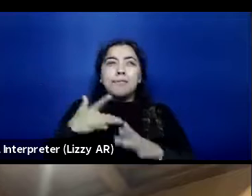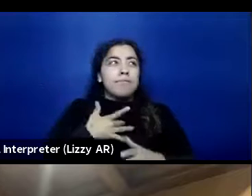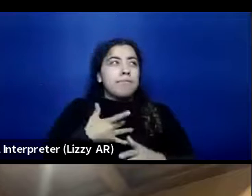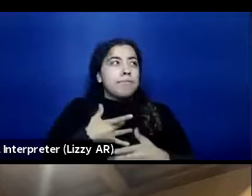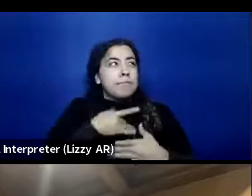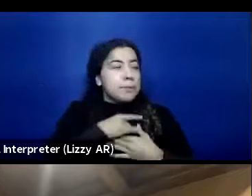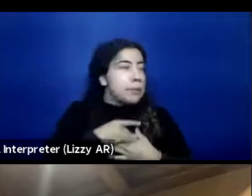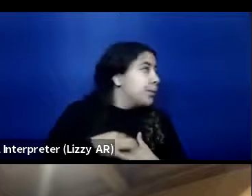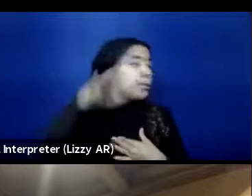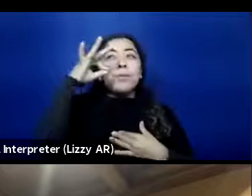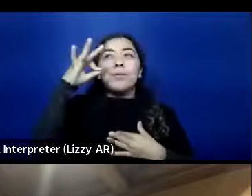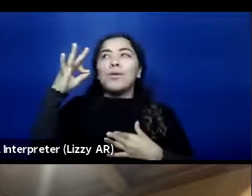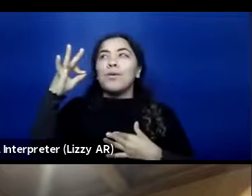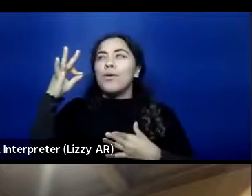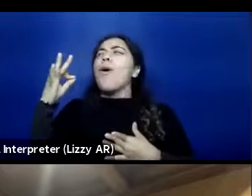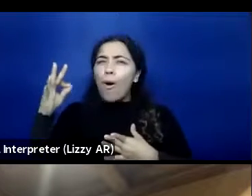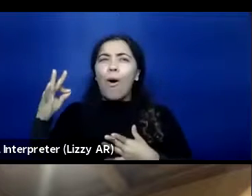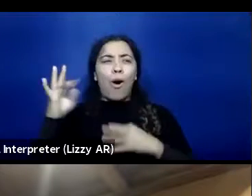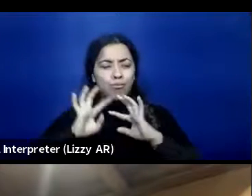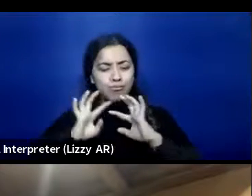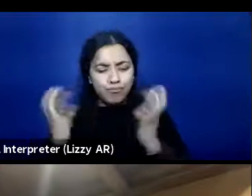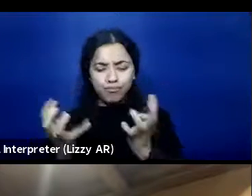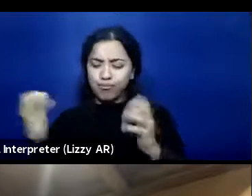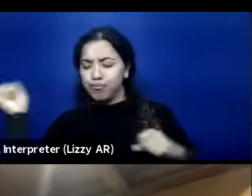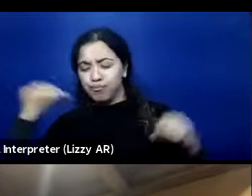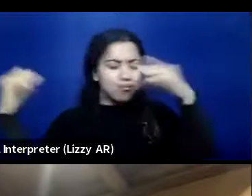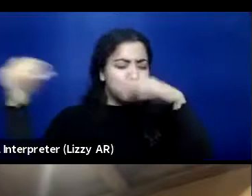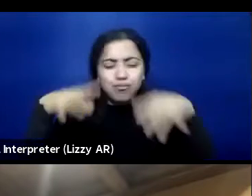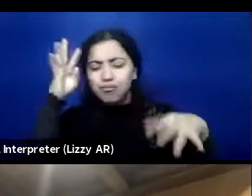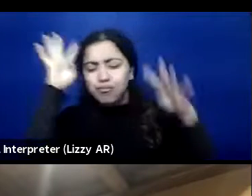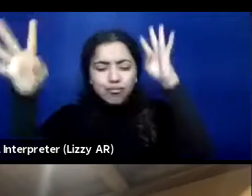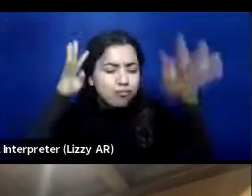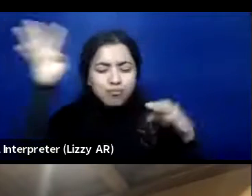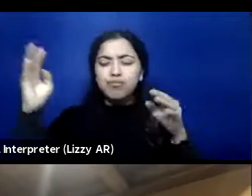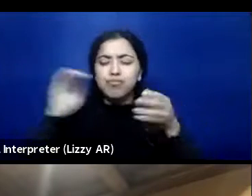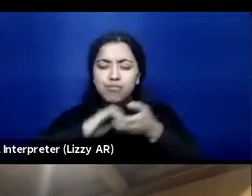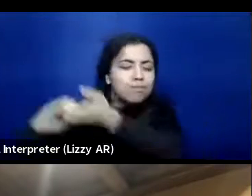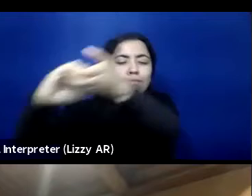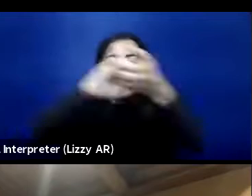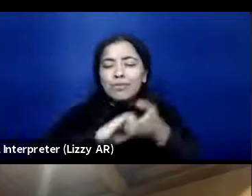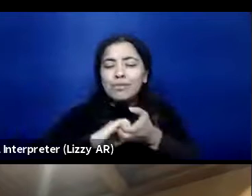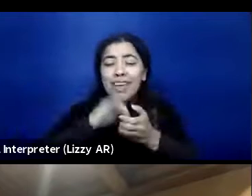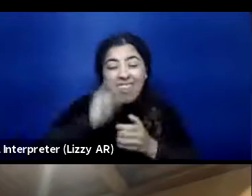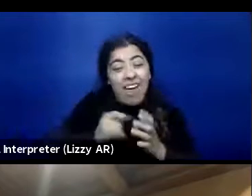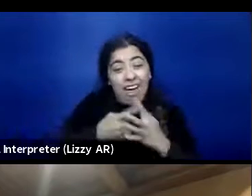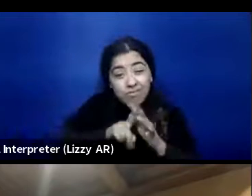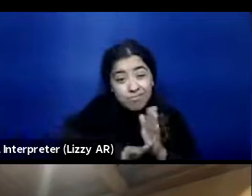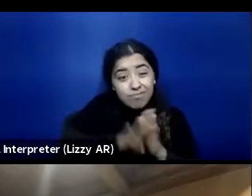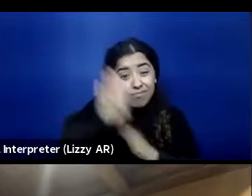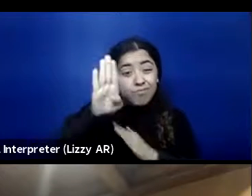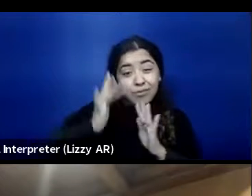that led to the Internet's evolution and eventual propagation into the general public